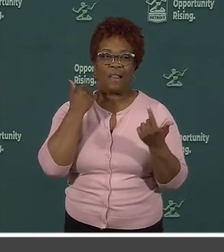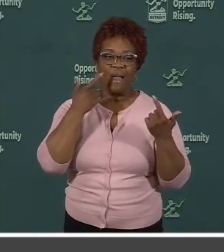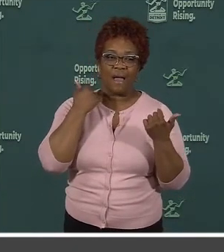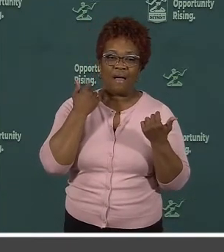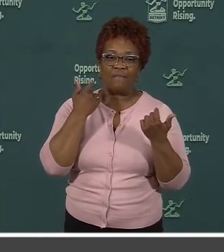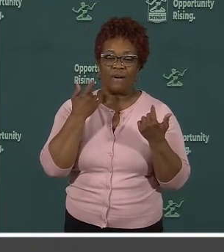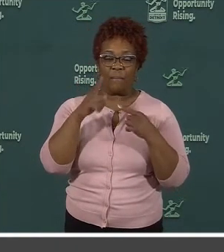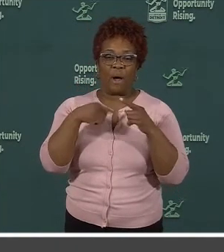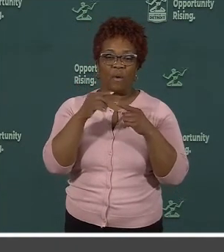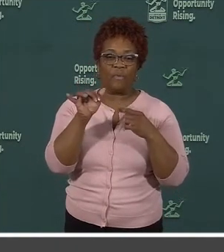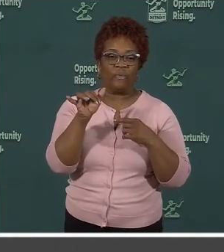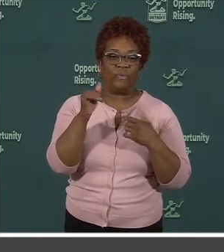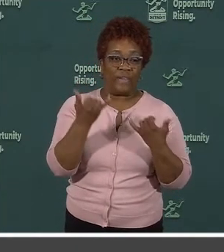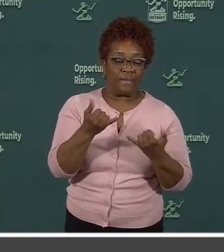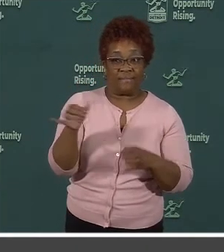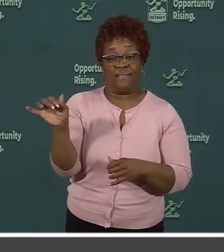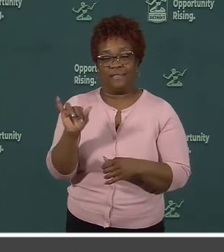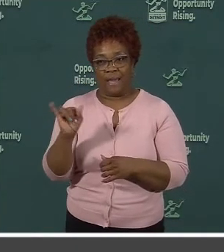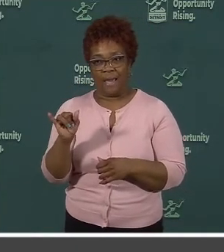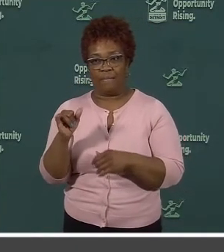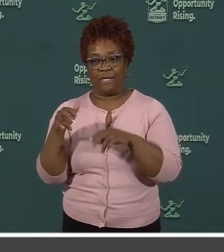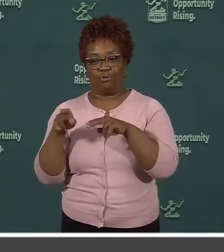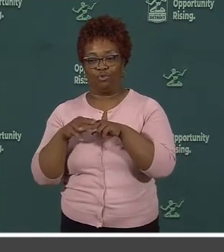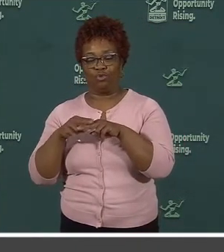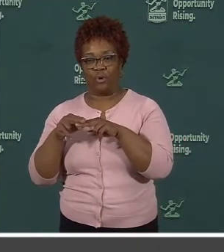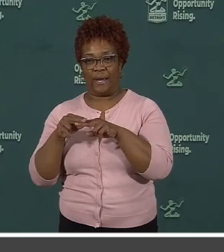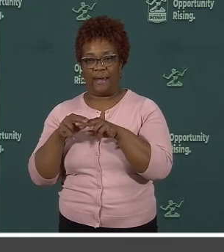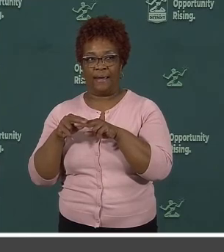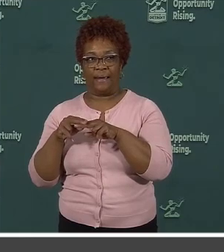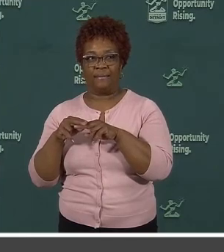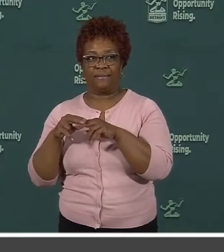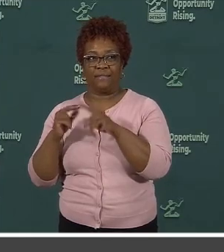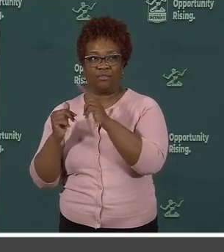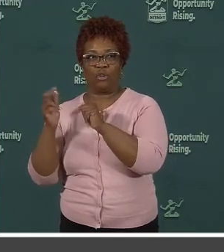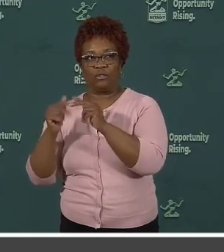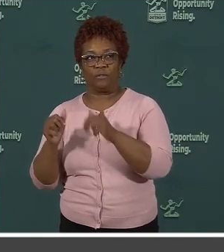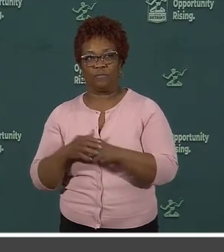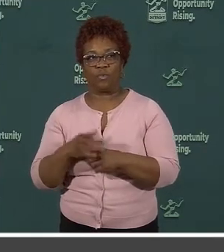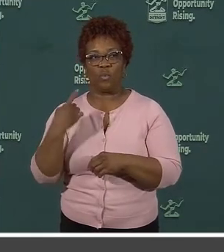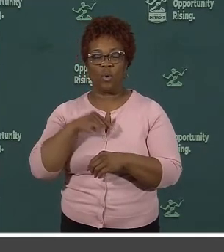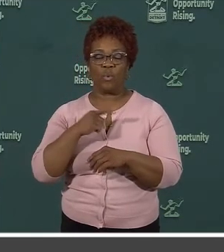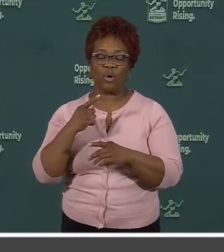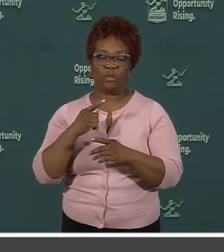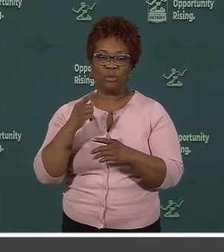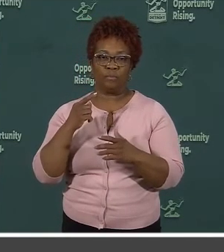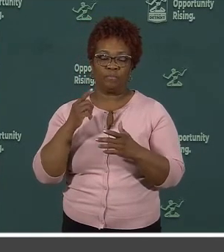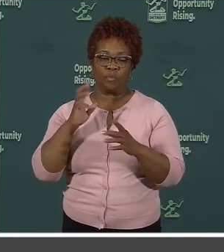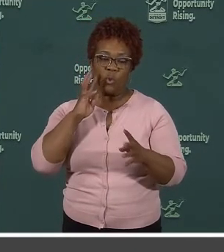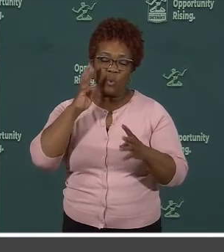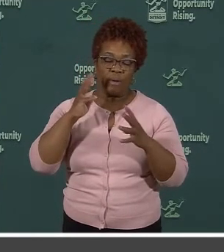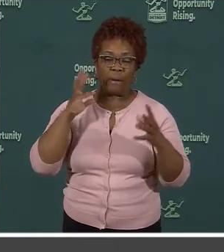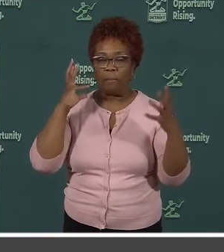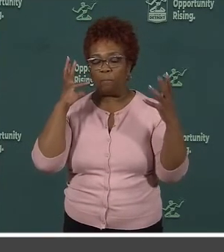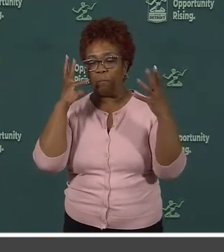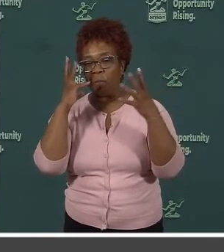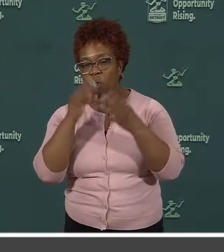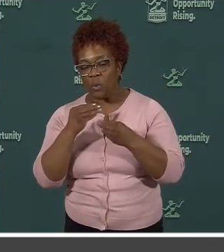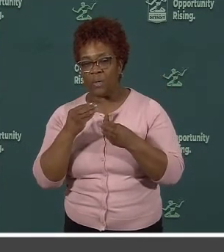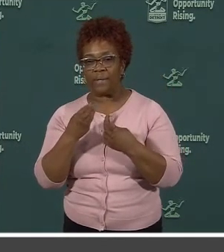GOING TO CREATE BEAUTY AND VIBRANCY IN ALL PARTS OF DETROIT AS WE DID IN RIVERSIDE PARK IN SOUTHWEST AND ON THIS